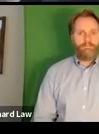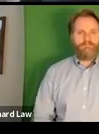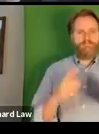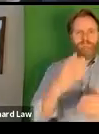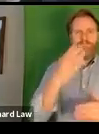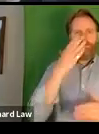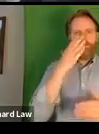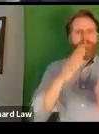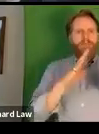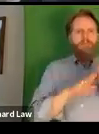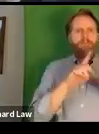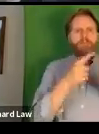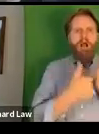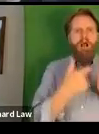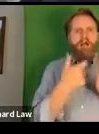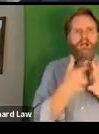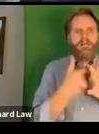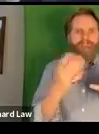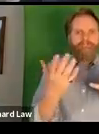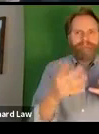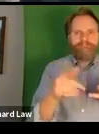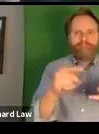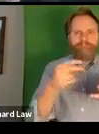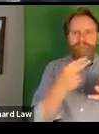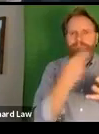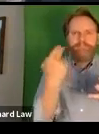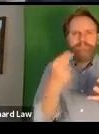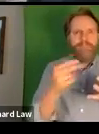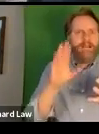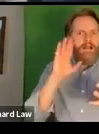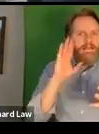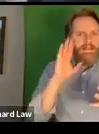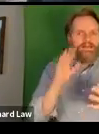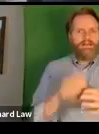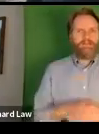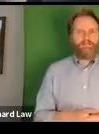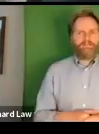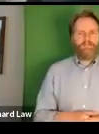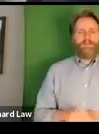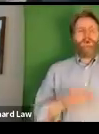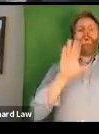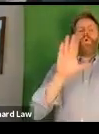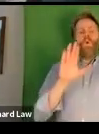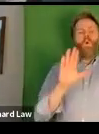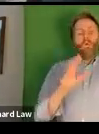*Mark you're muted* Sorry I was gonna say thanks very much for the question the